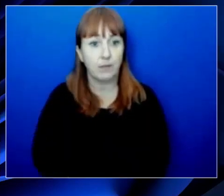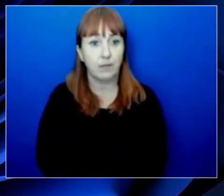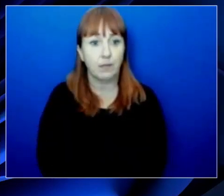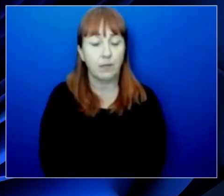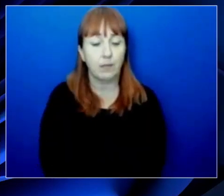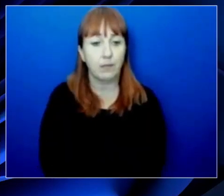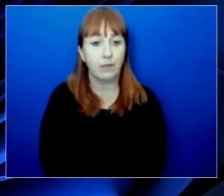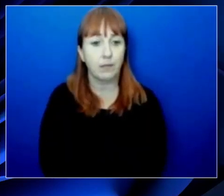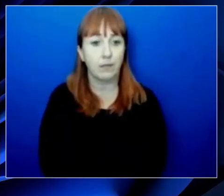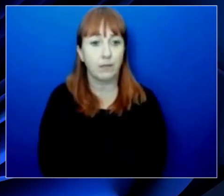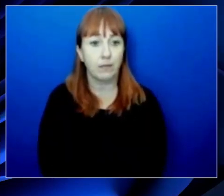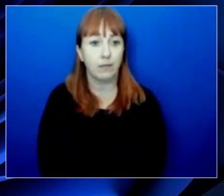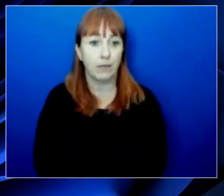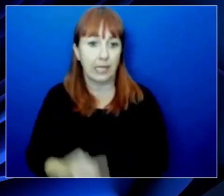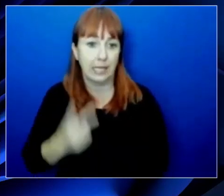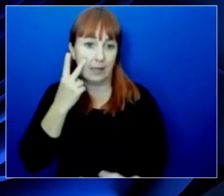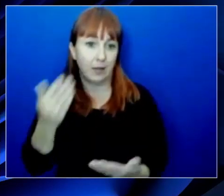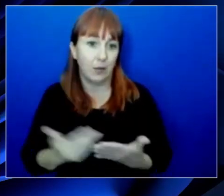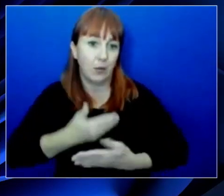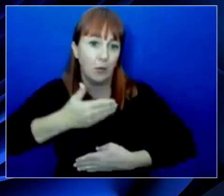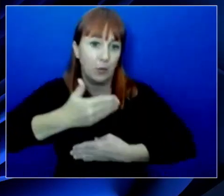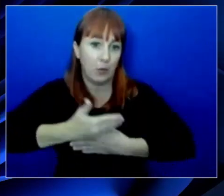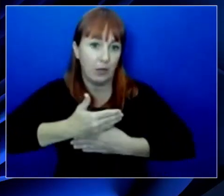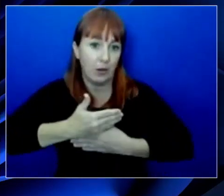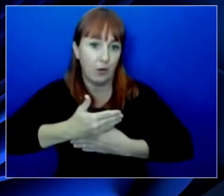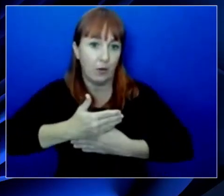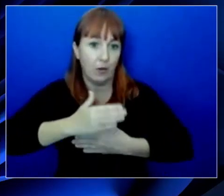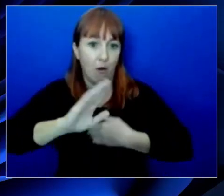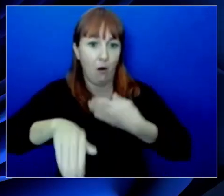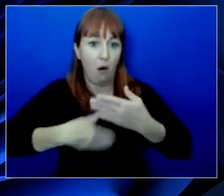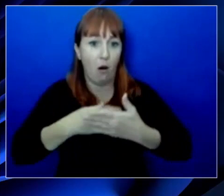Now you'll see a new window where all of our Braille settings are here.